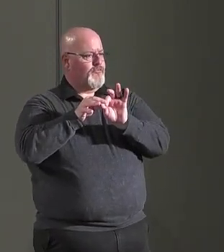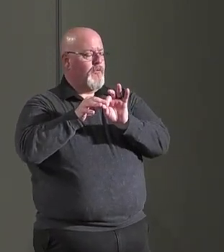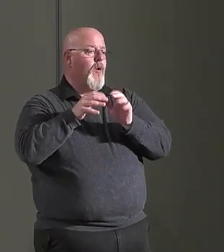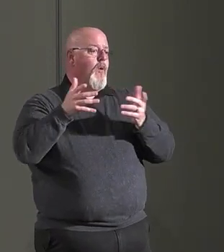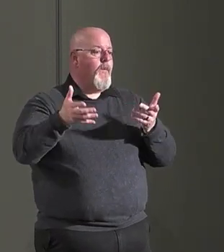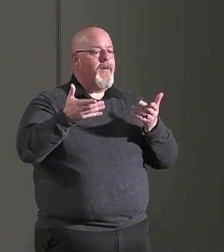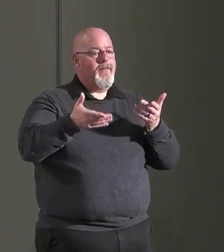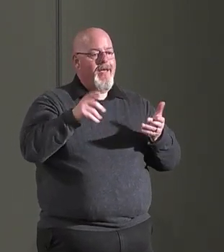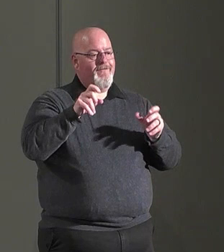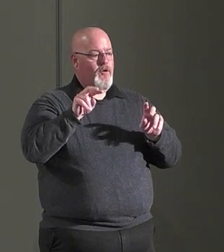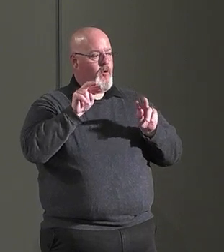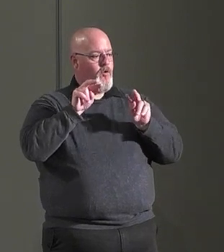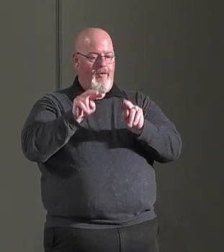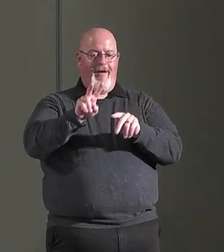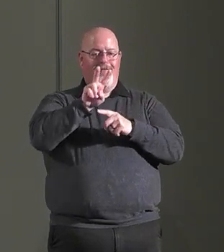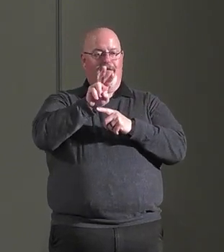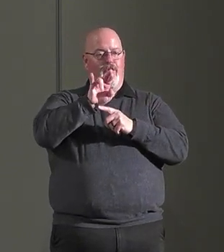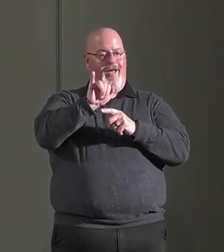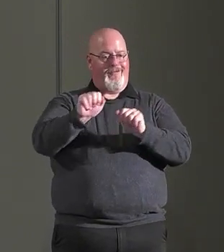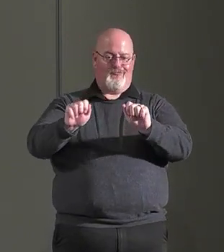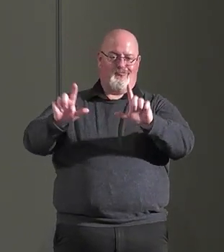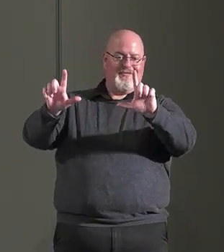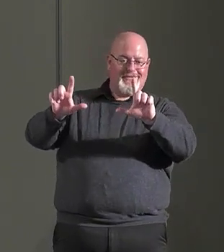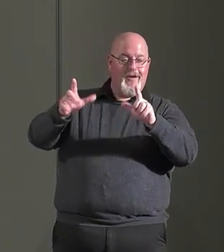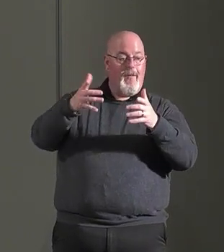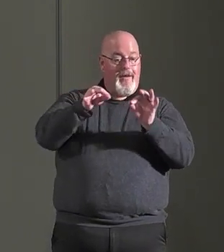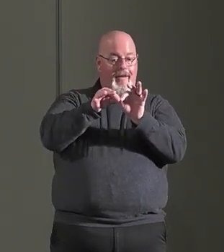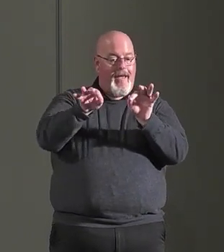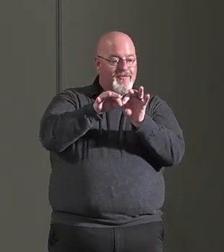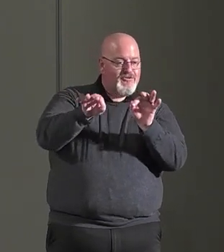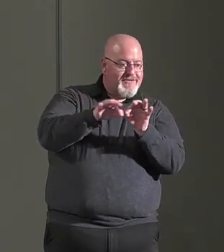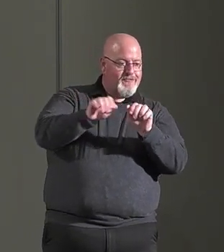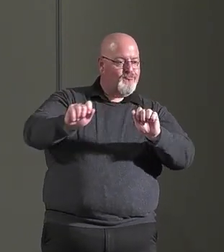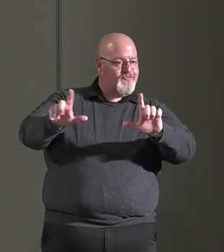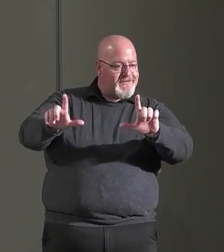may have to look at the VRI screen or there might be a captioning screen, so they will